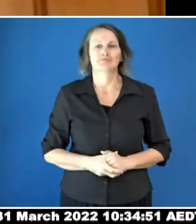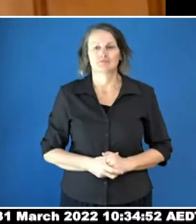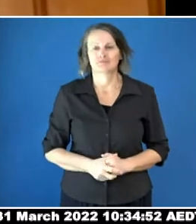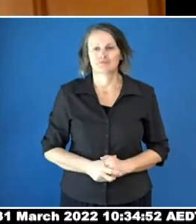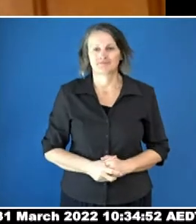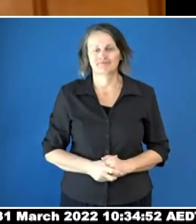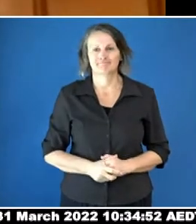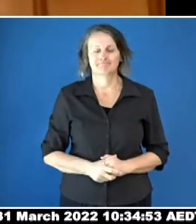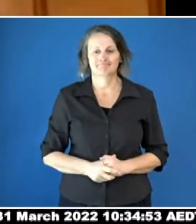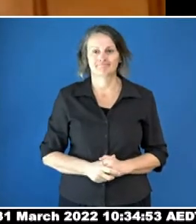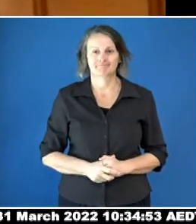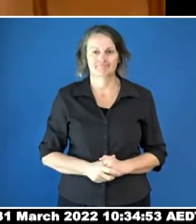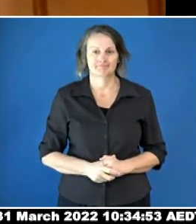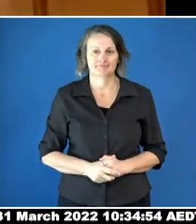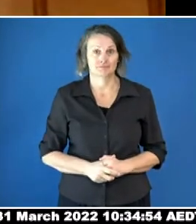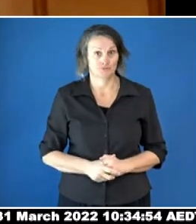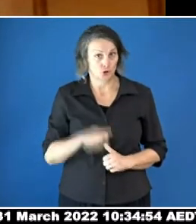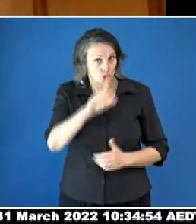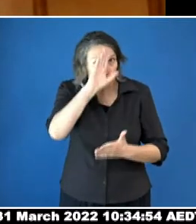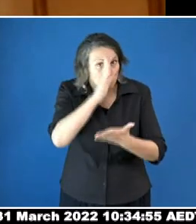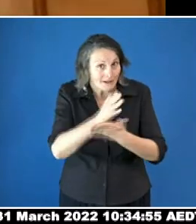Do you trust them?